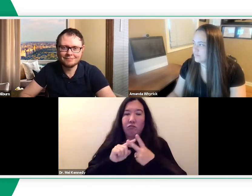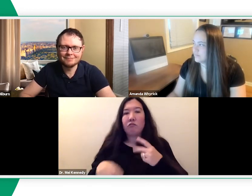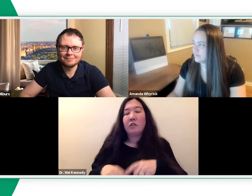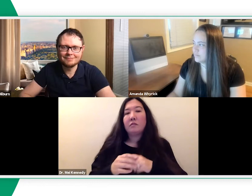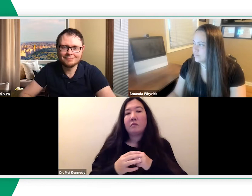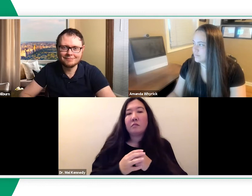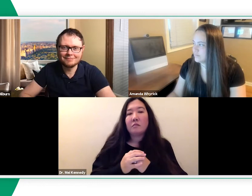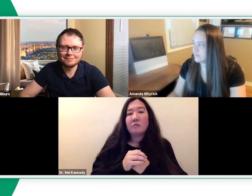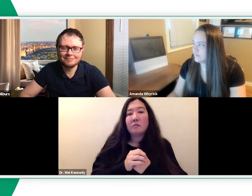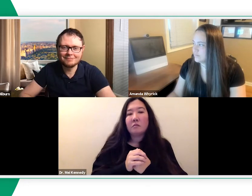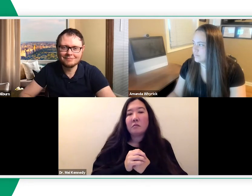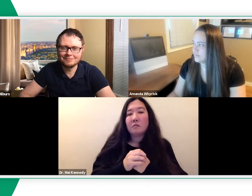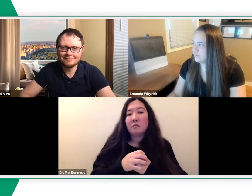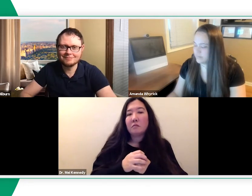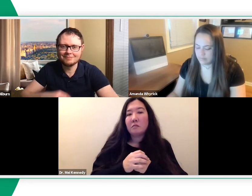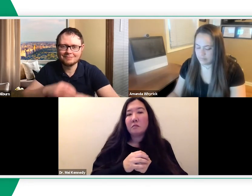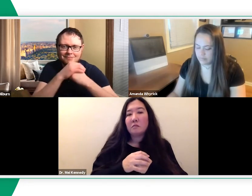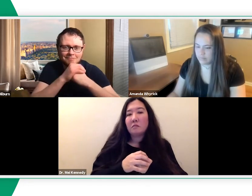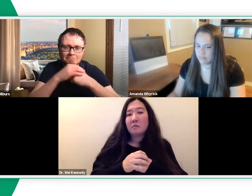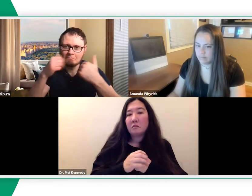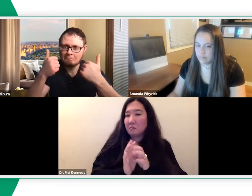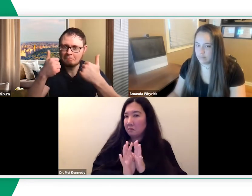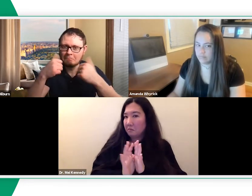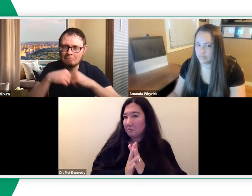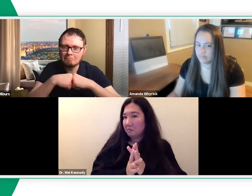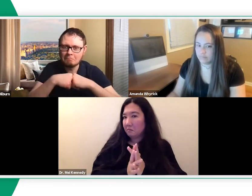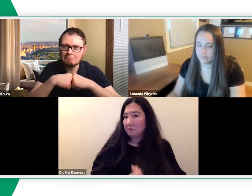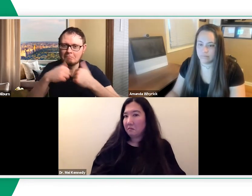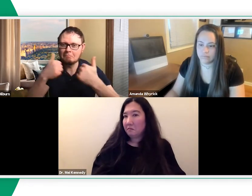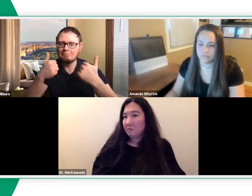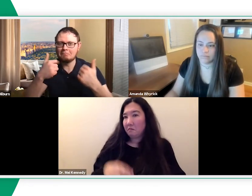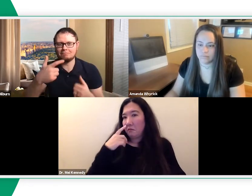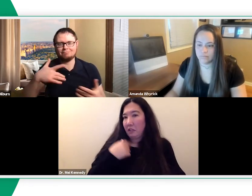is the best match for your instruction. >>BRIAN MILBURN: Wonderful. Exciting.